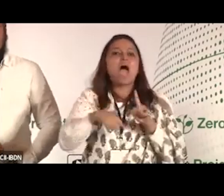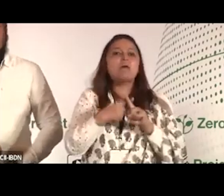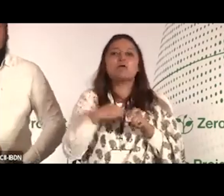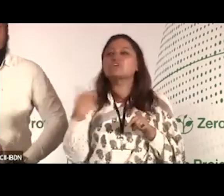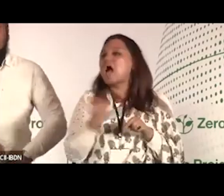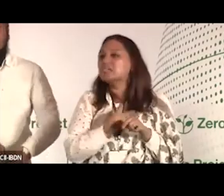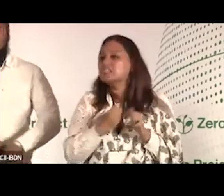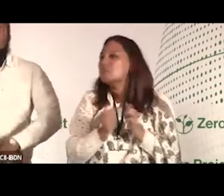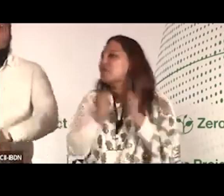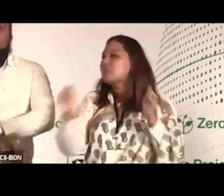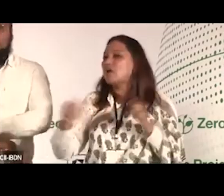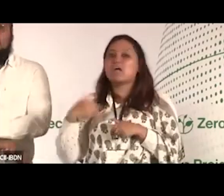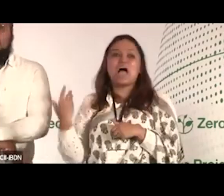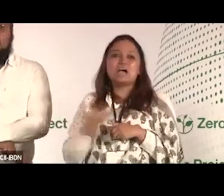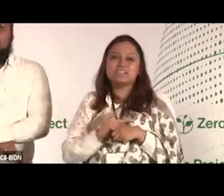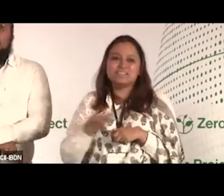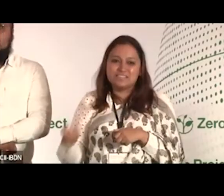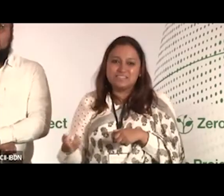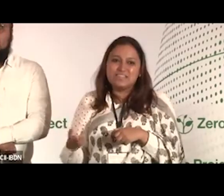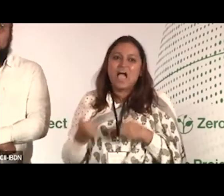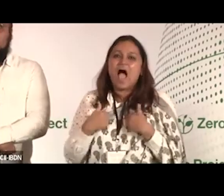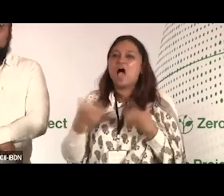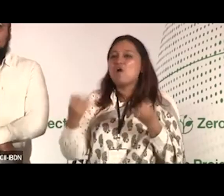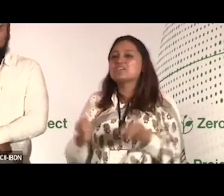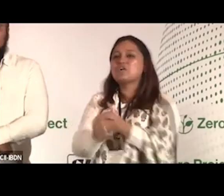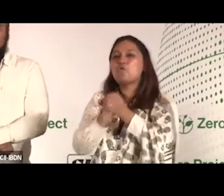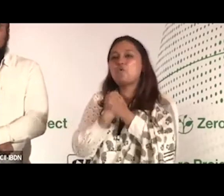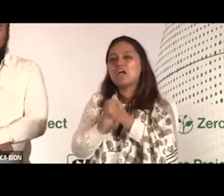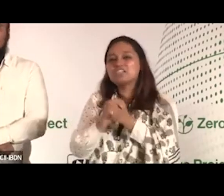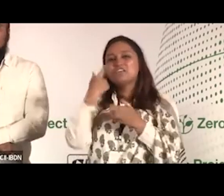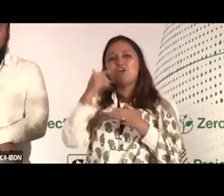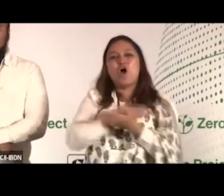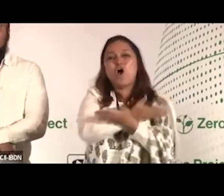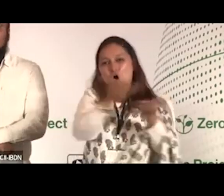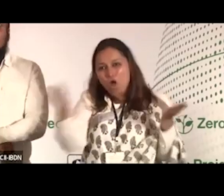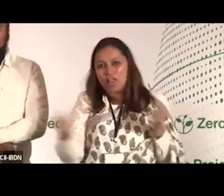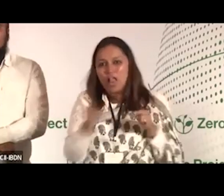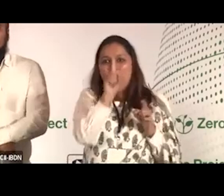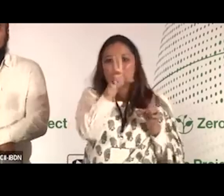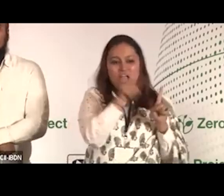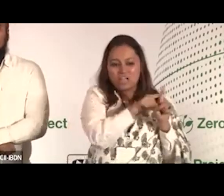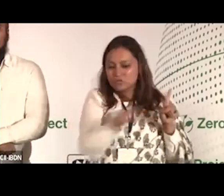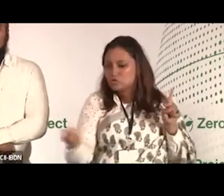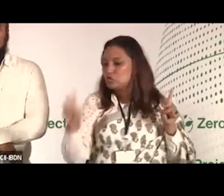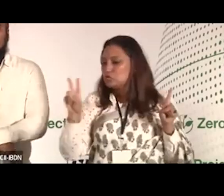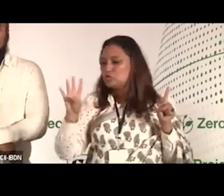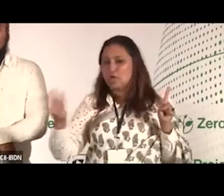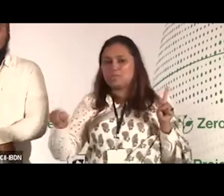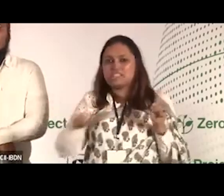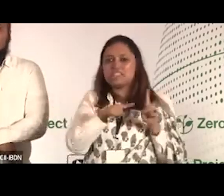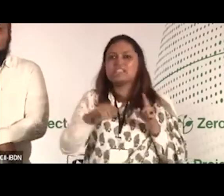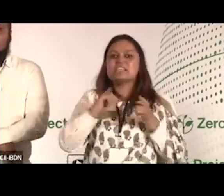Because nothing about us. Without us, you're actually implementing that and I wish you all Happy International Week.